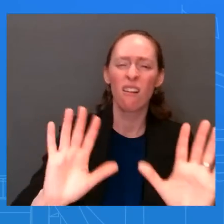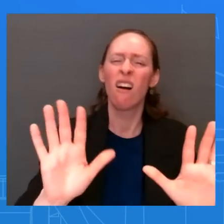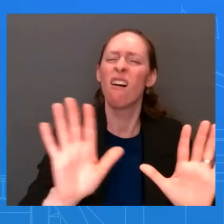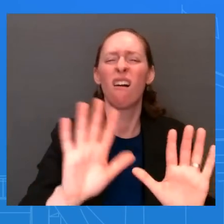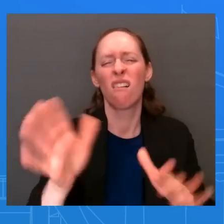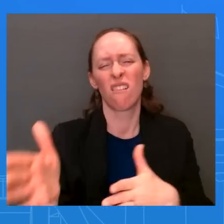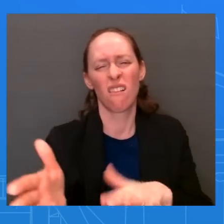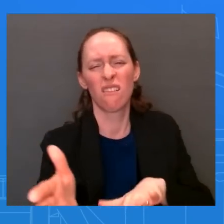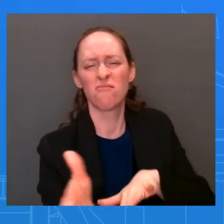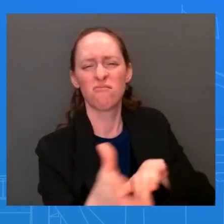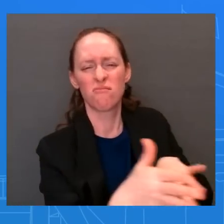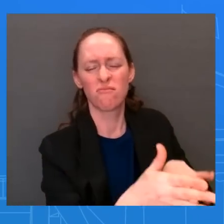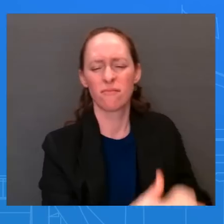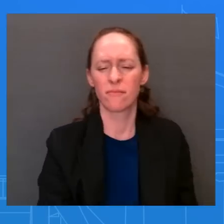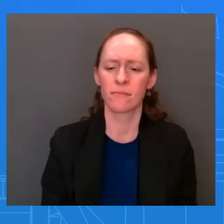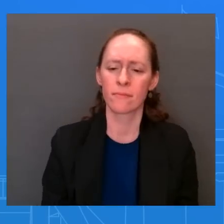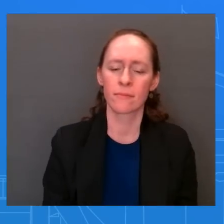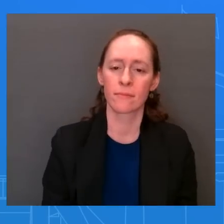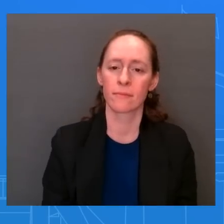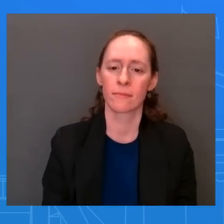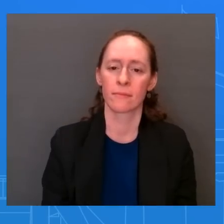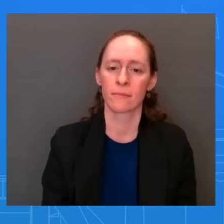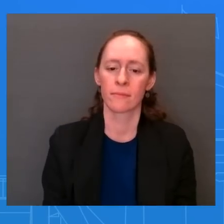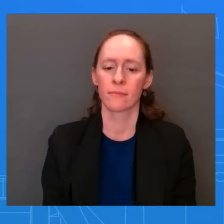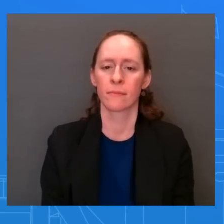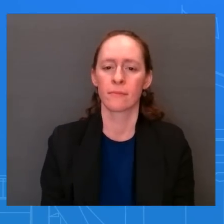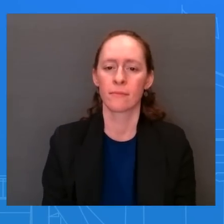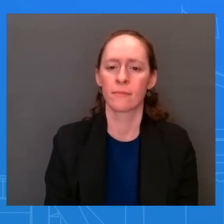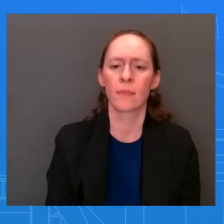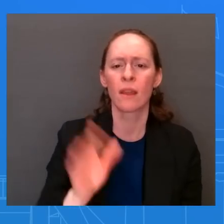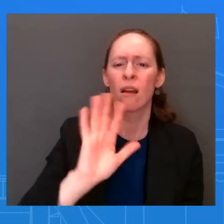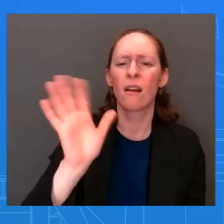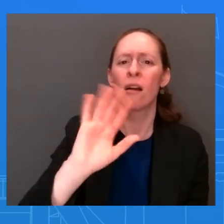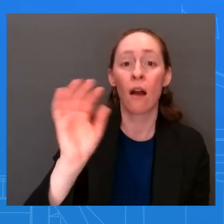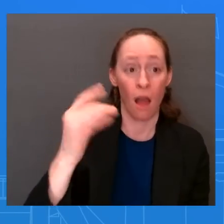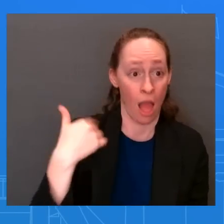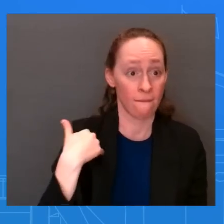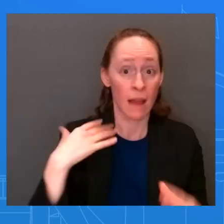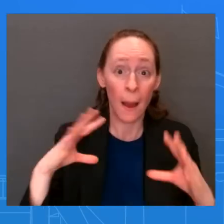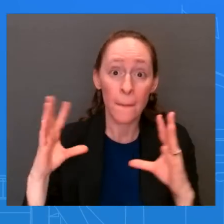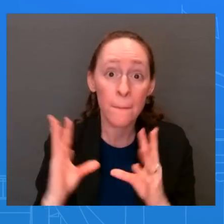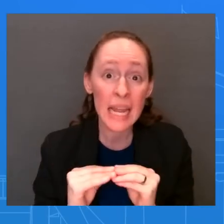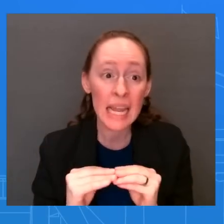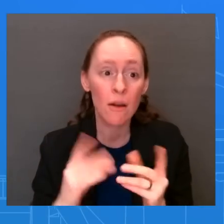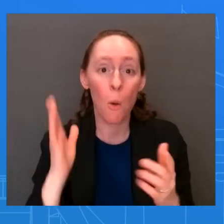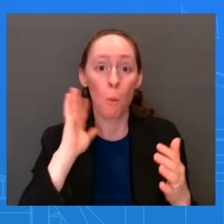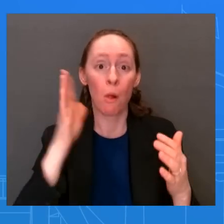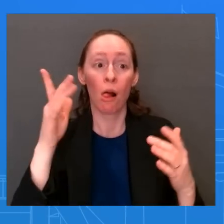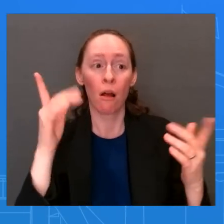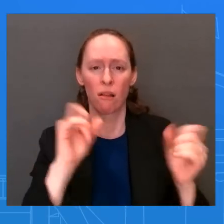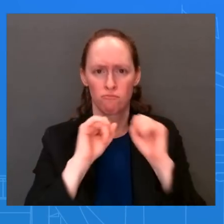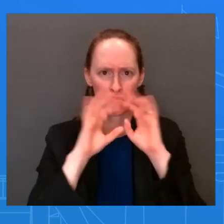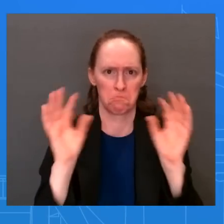I don't have anything else to read out about the President meeting with leadership. The Press: And can I just follow up on something that Courtney just asked actually?